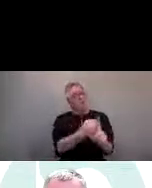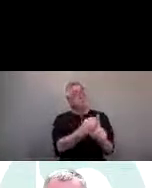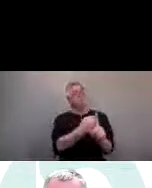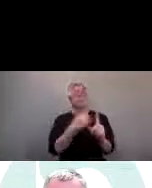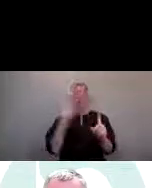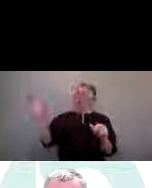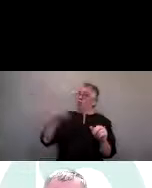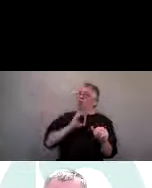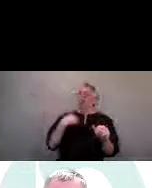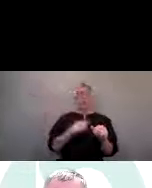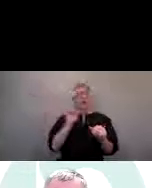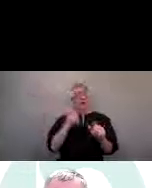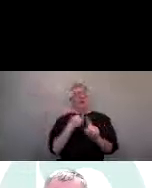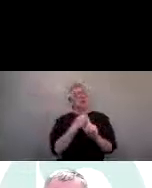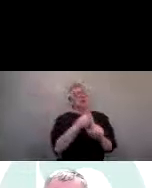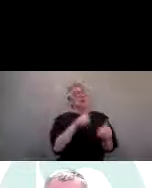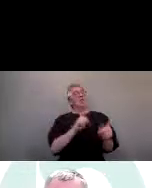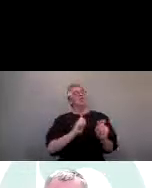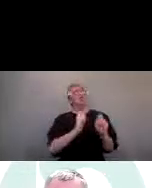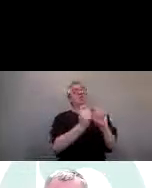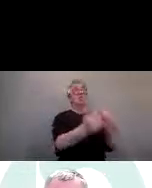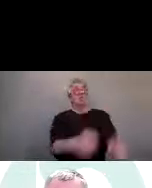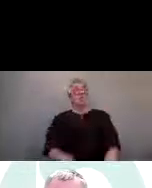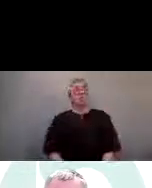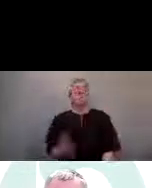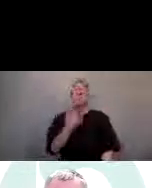supporting us as CI advocates with the tools we need to